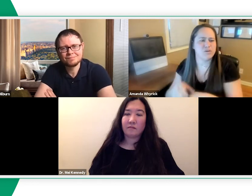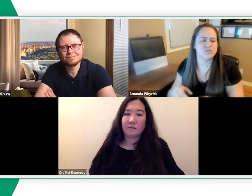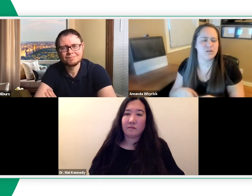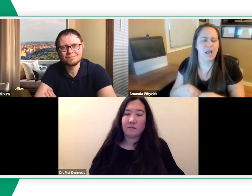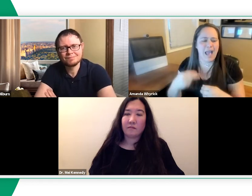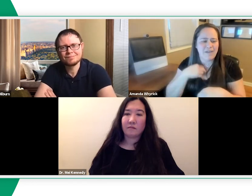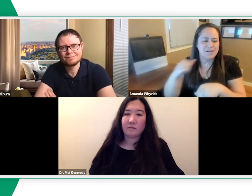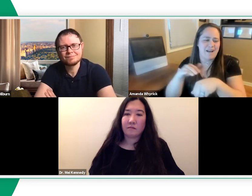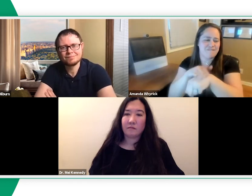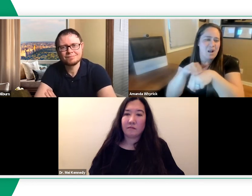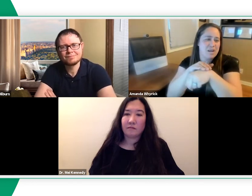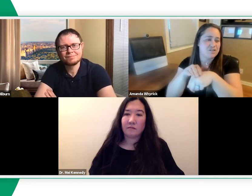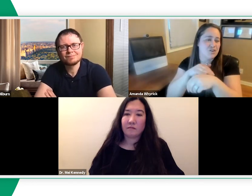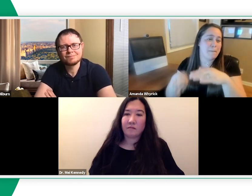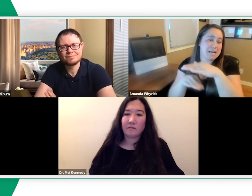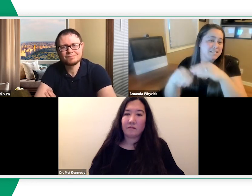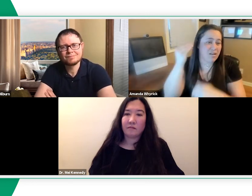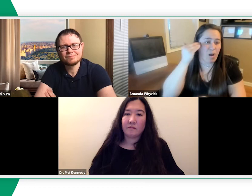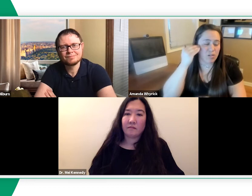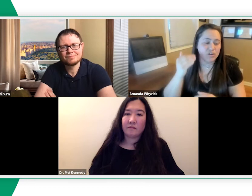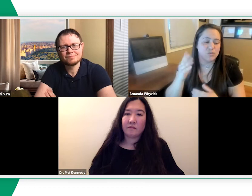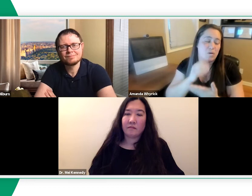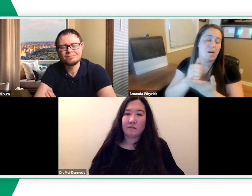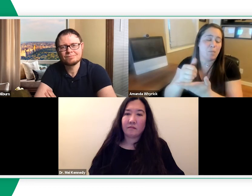that foundational, basic knowledge will help students a lot.